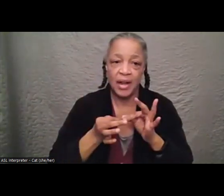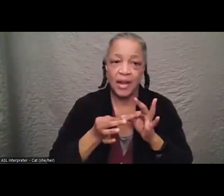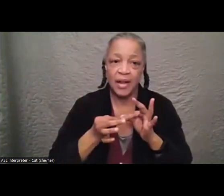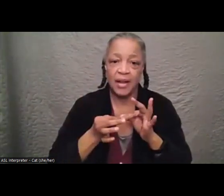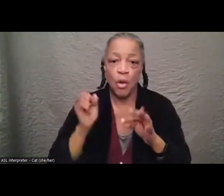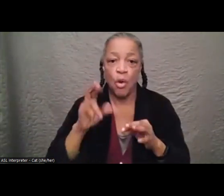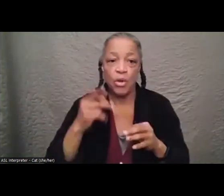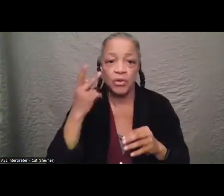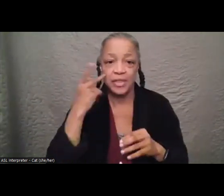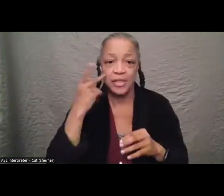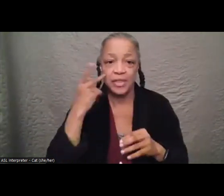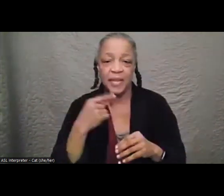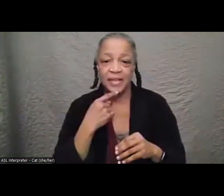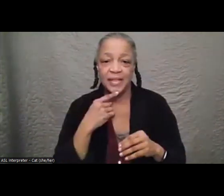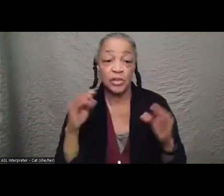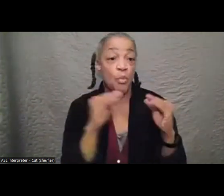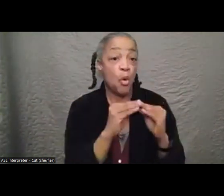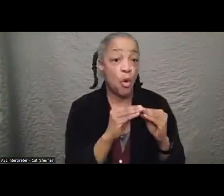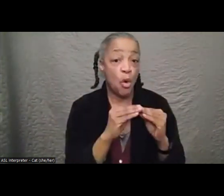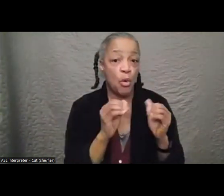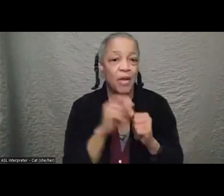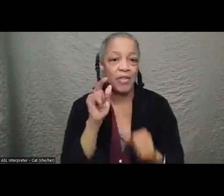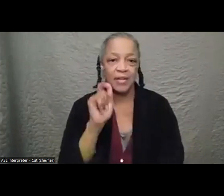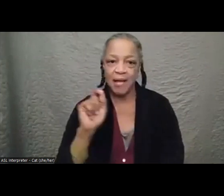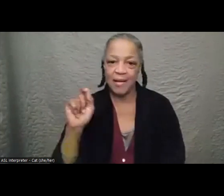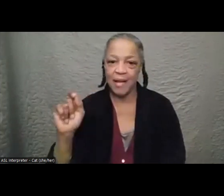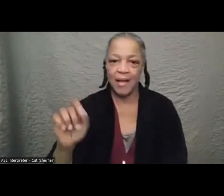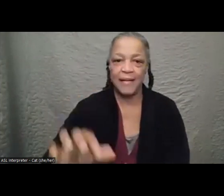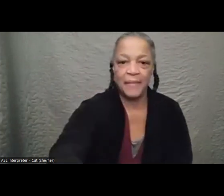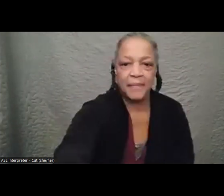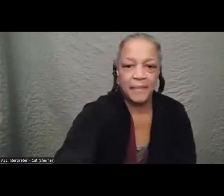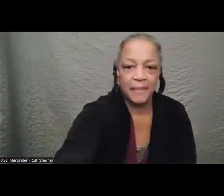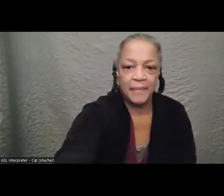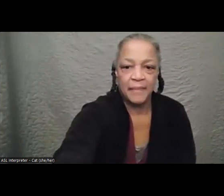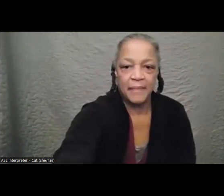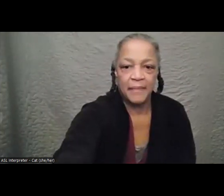will something that says more with three dots, and you can click on interpretation.